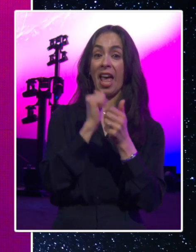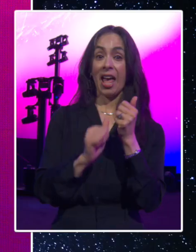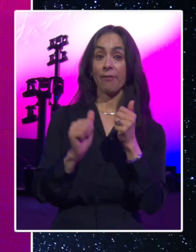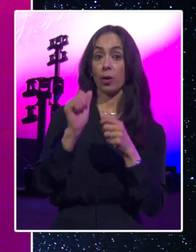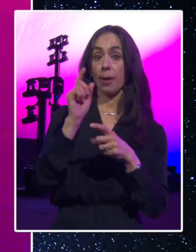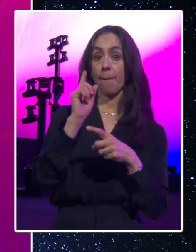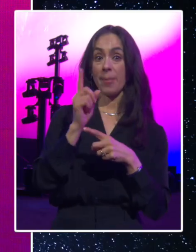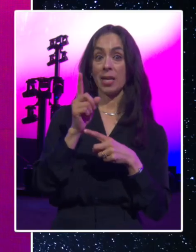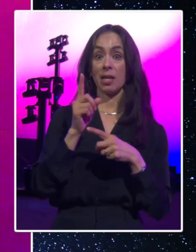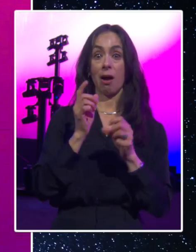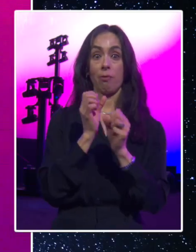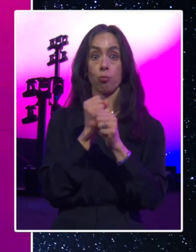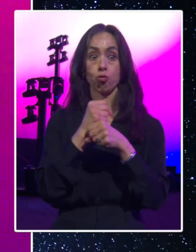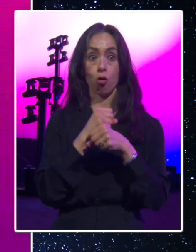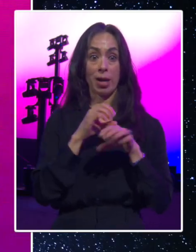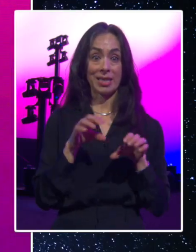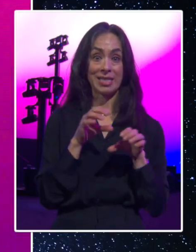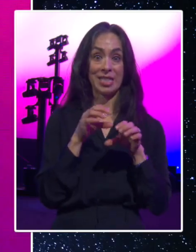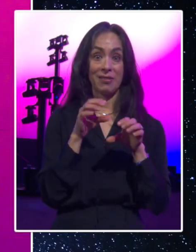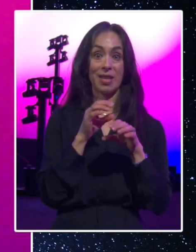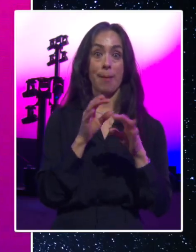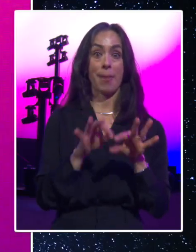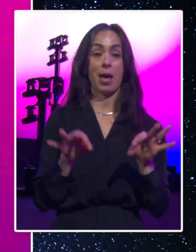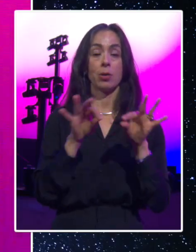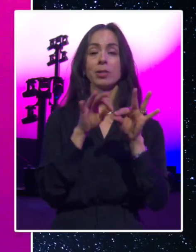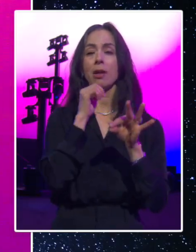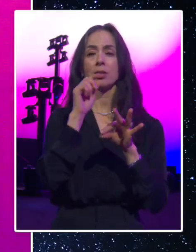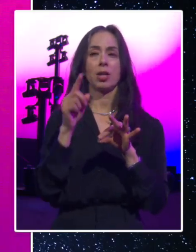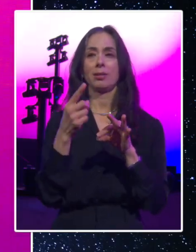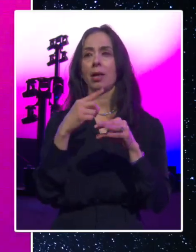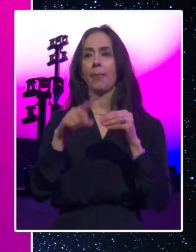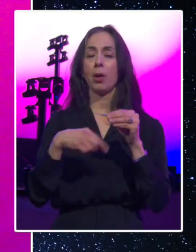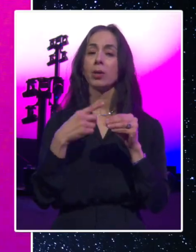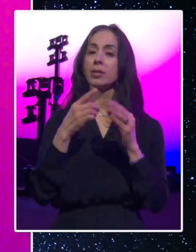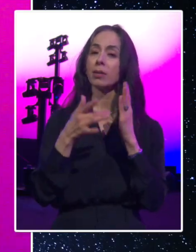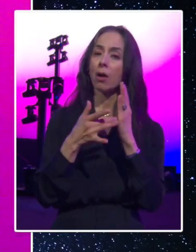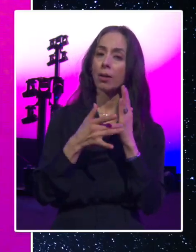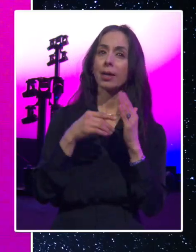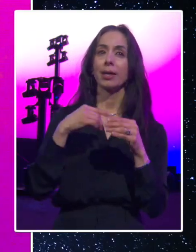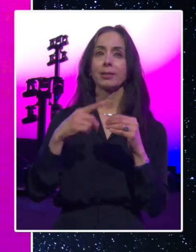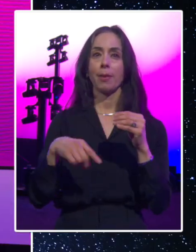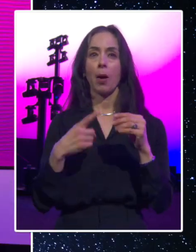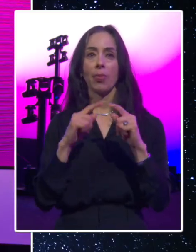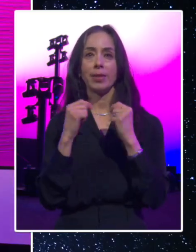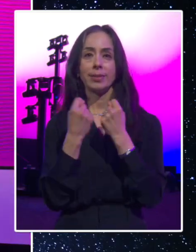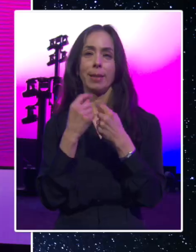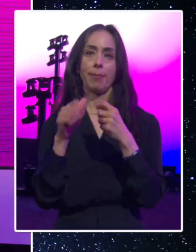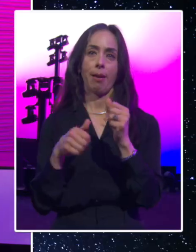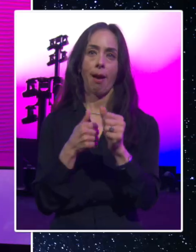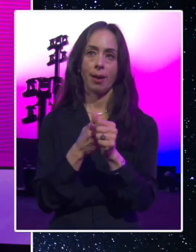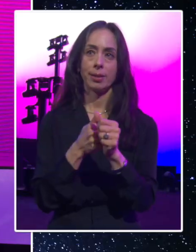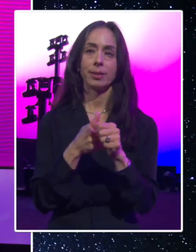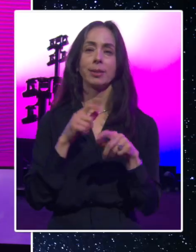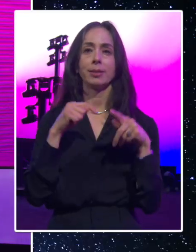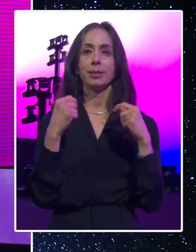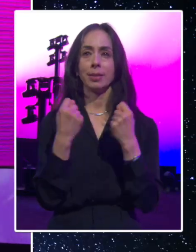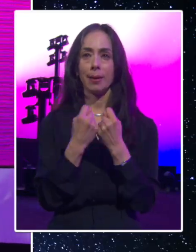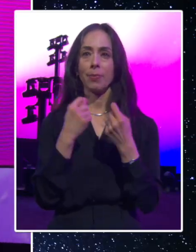When every minute of productivity matters, it is not just about technology. It is about the team behind it.